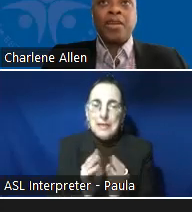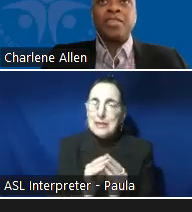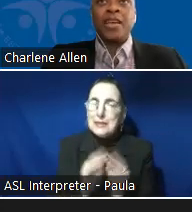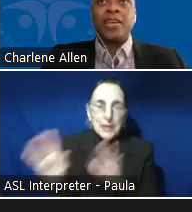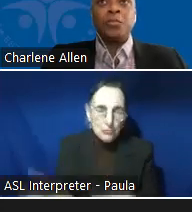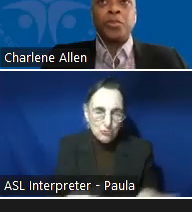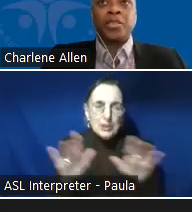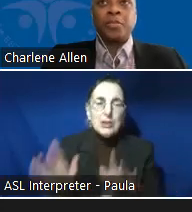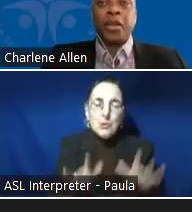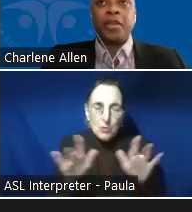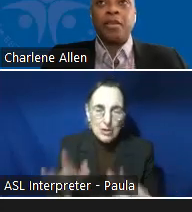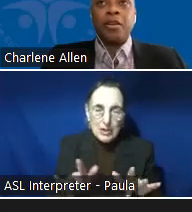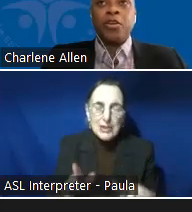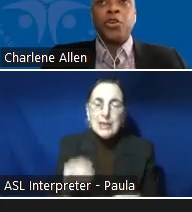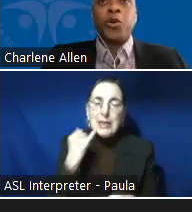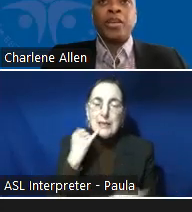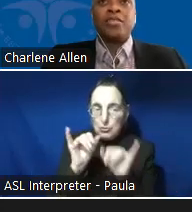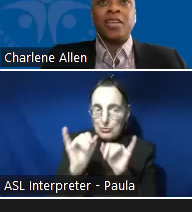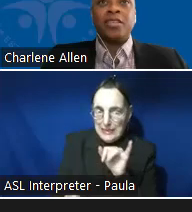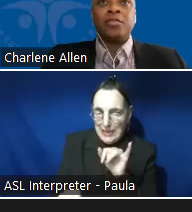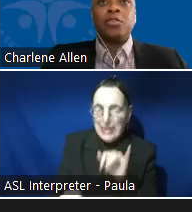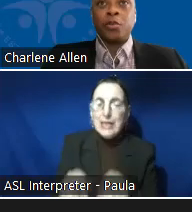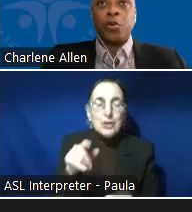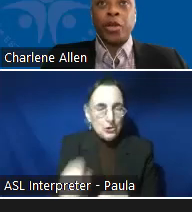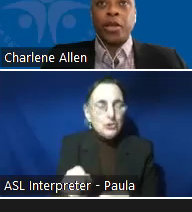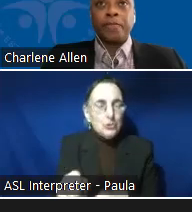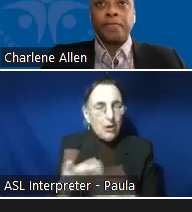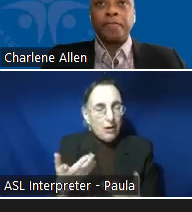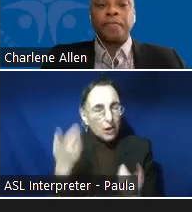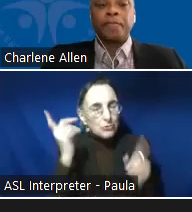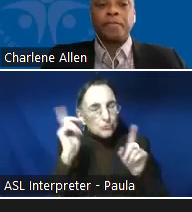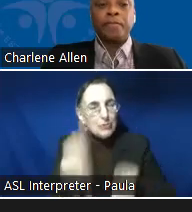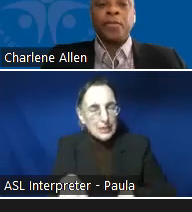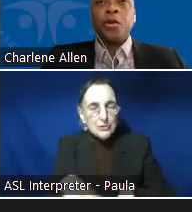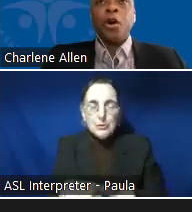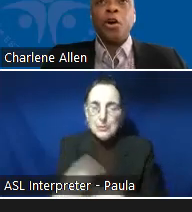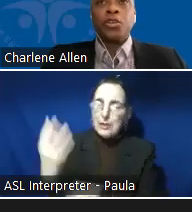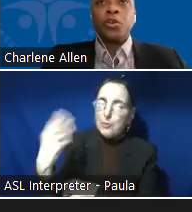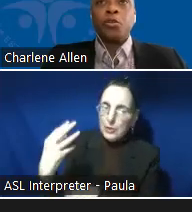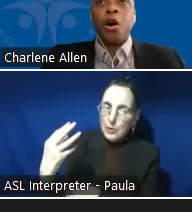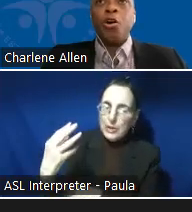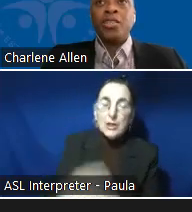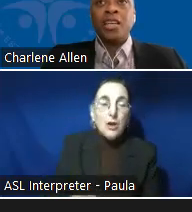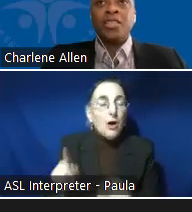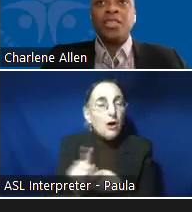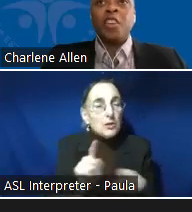staying to participate, you are consenting to the recording. Also, all attendees have